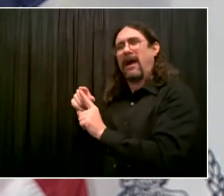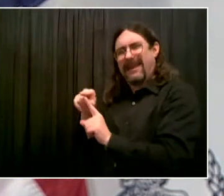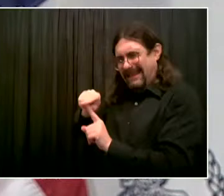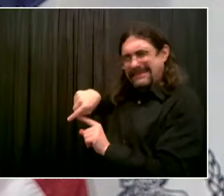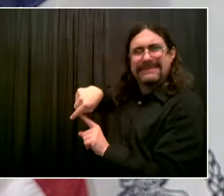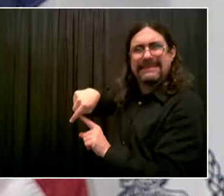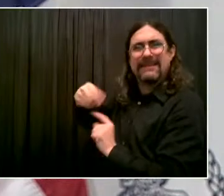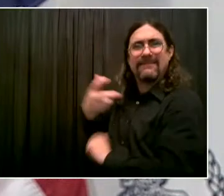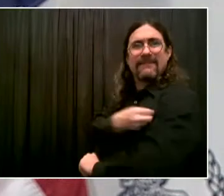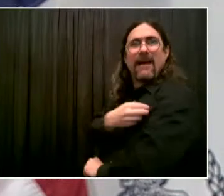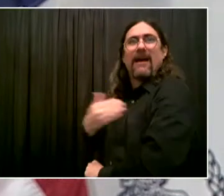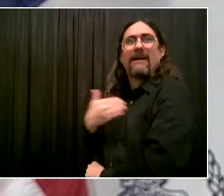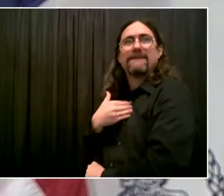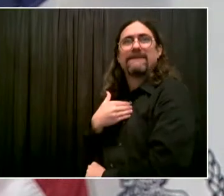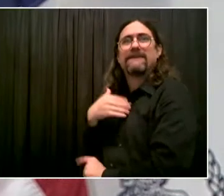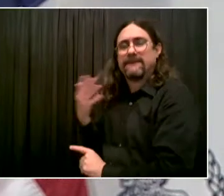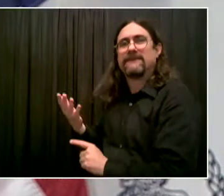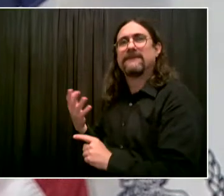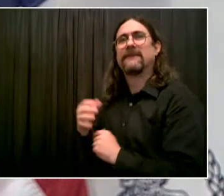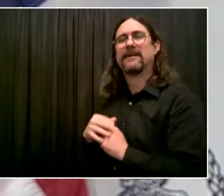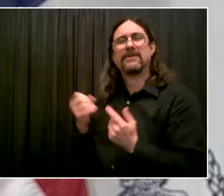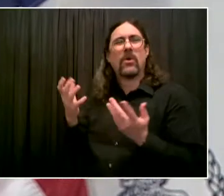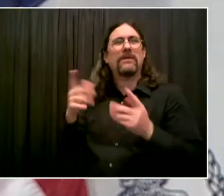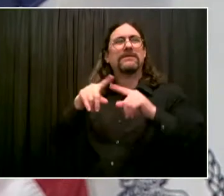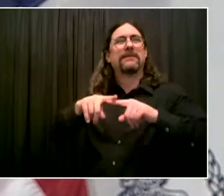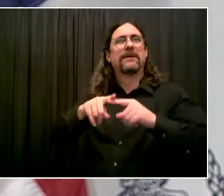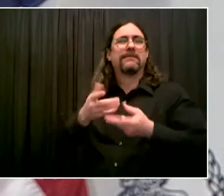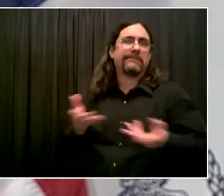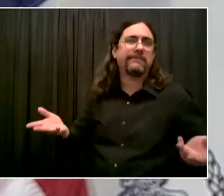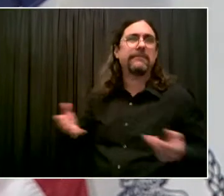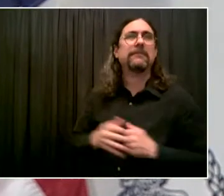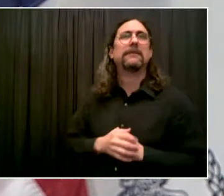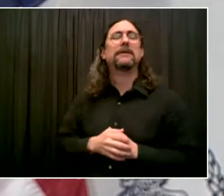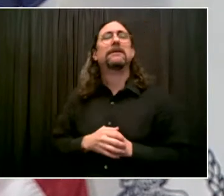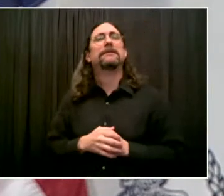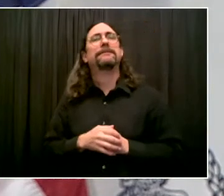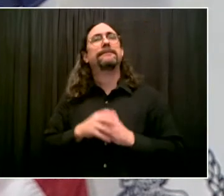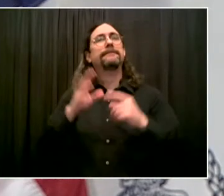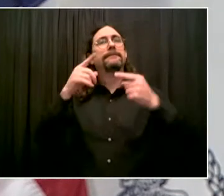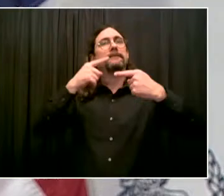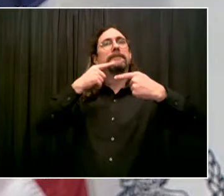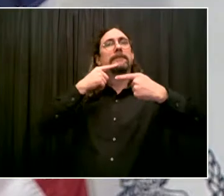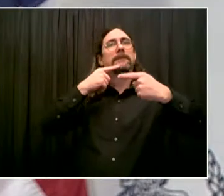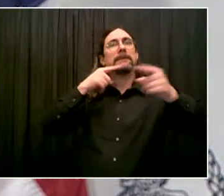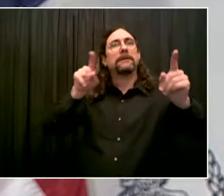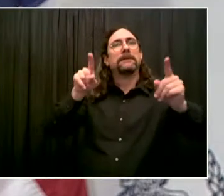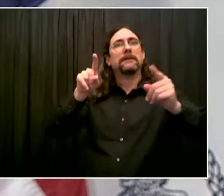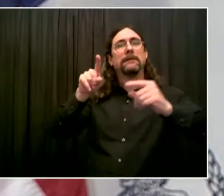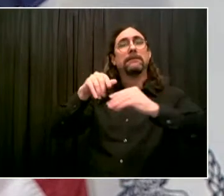THE GOAL IS TO COVER THE FULL SPECTRUM OF NEEDS FOR OTHERS WHO FIND IT DIFFICULT TO LEAVE THE HOME. THANK YOU. GO AHEAD.